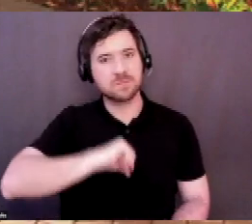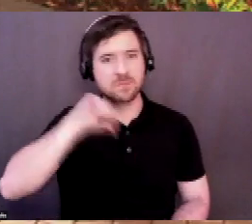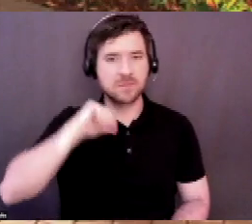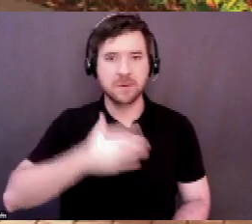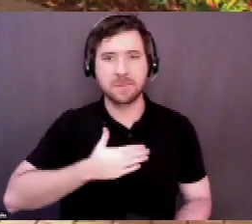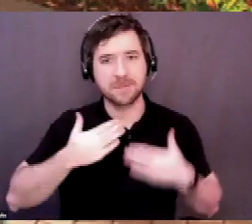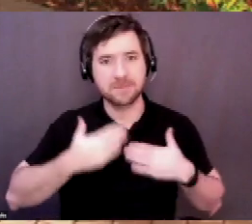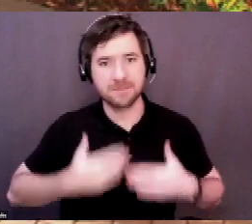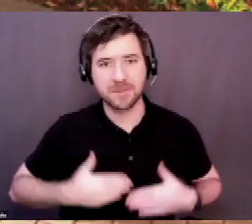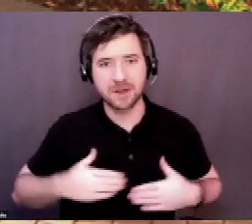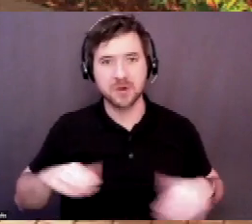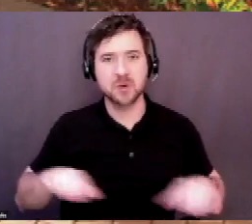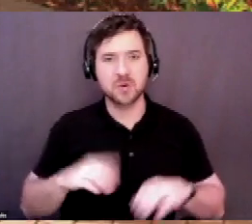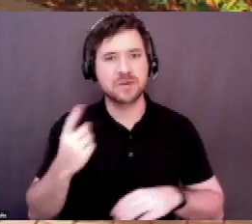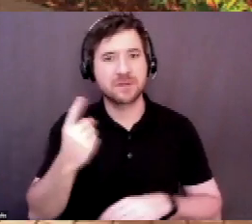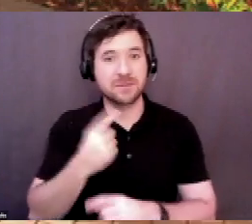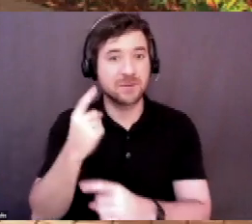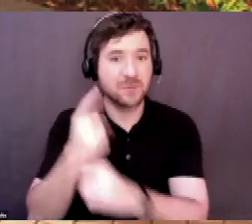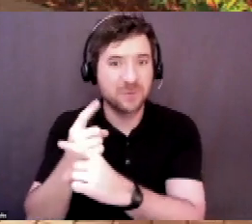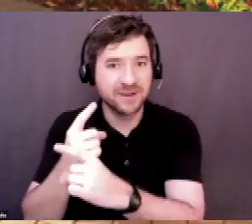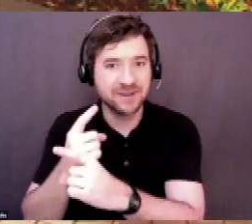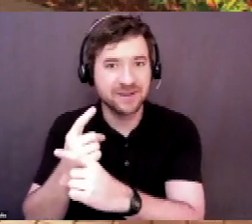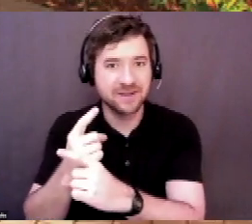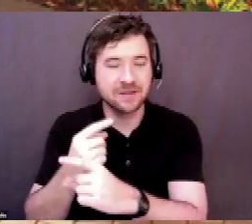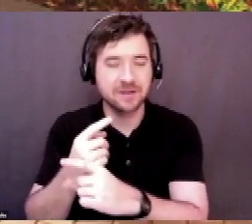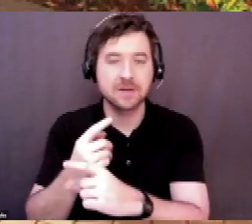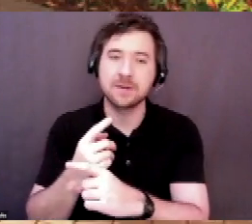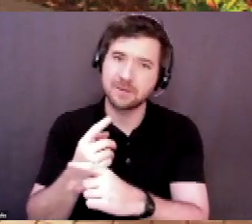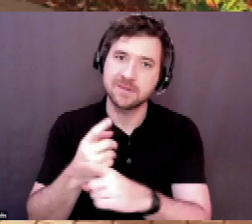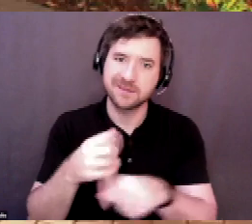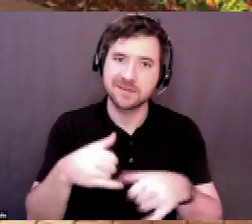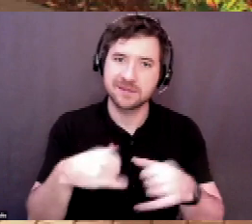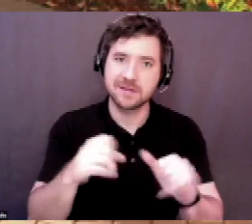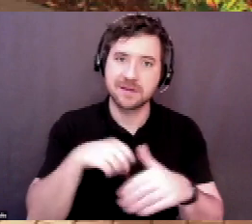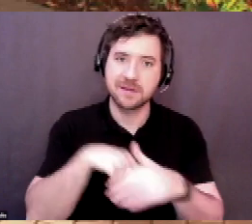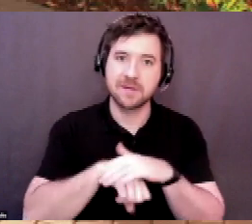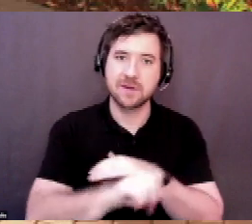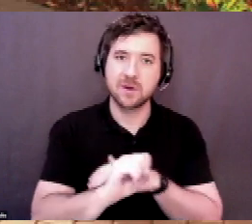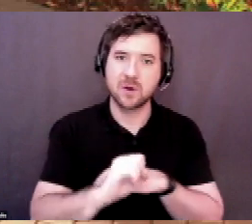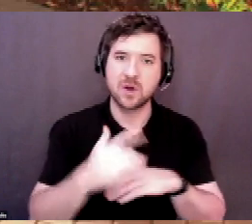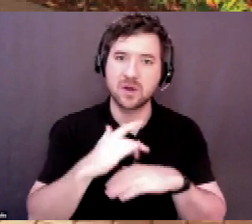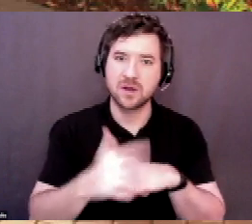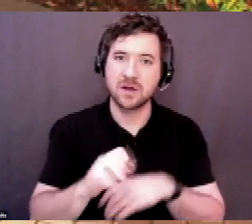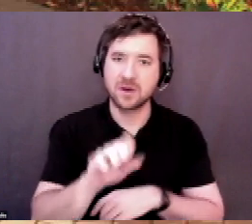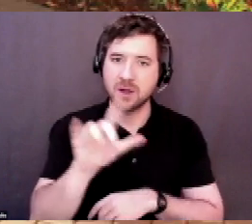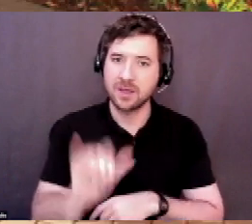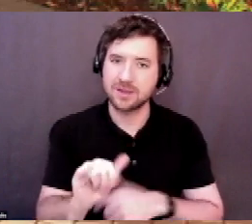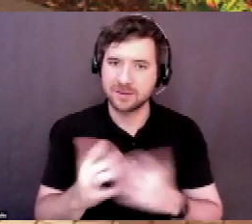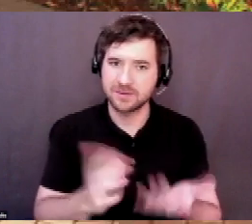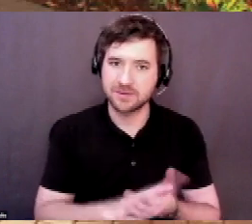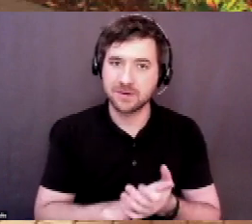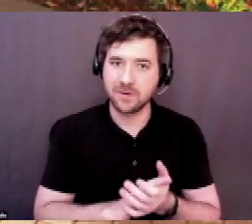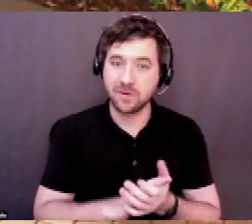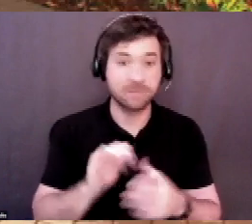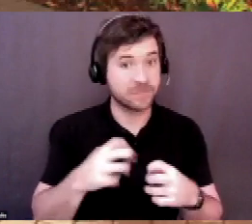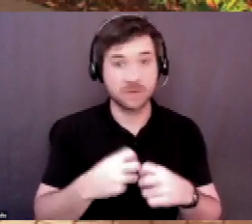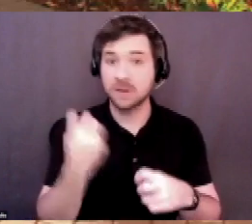But I still had that baby early and that was tough, but we, too, made it through that.